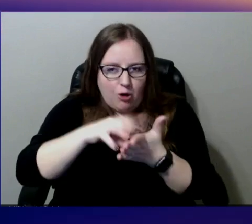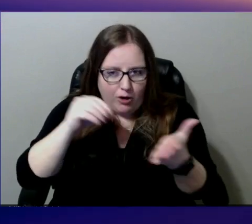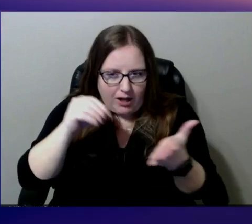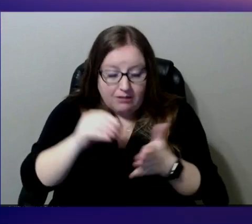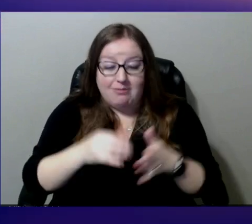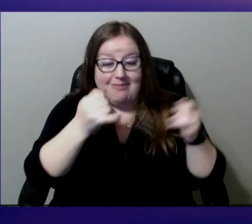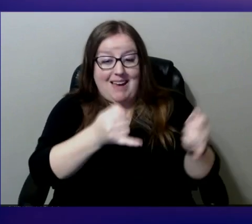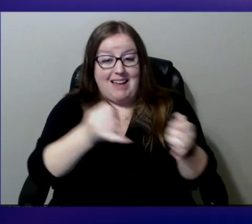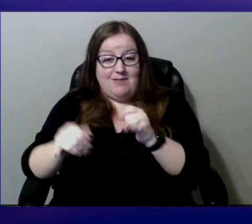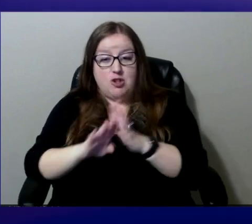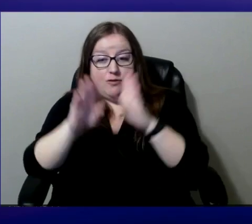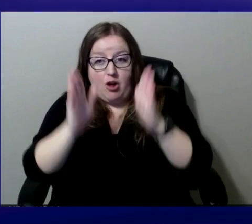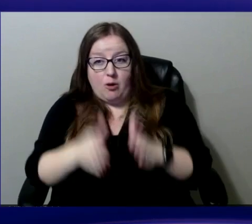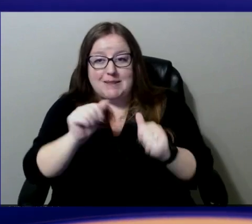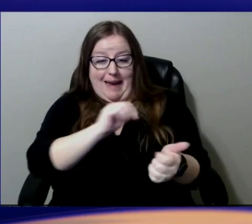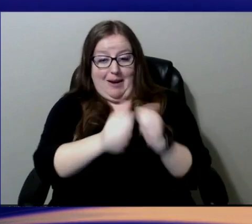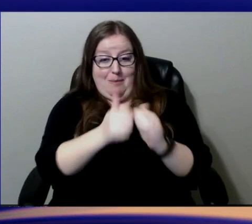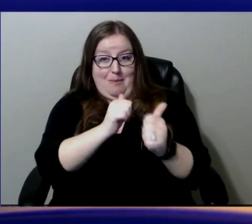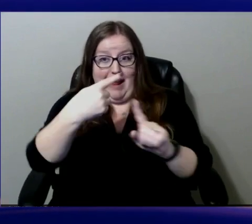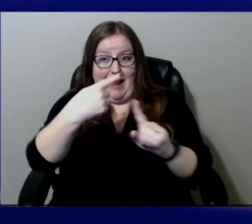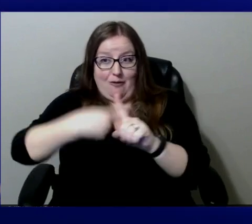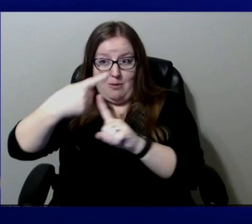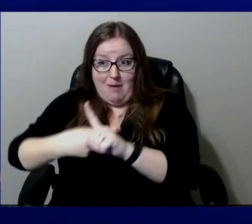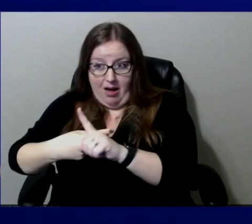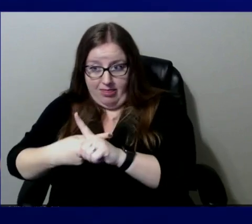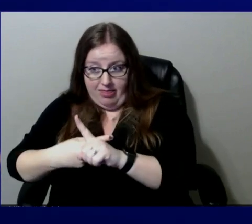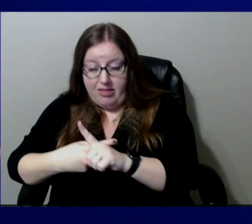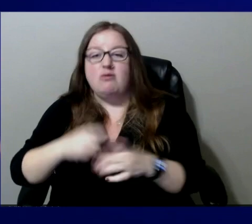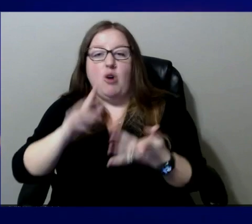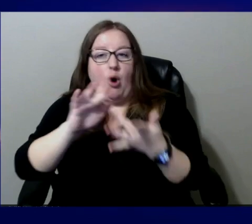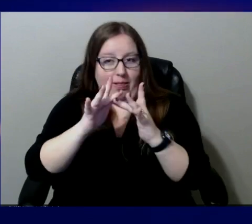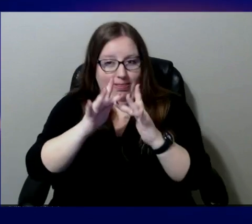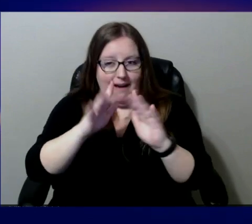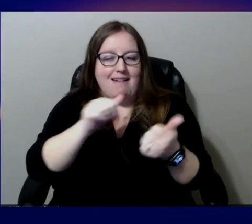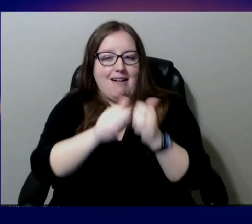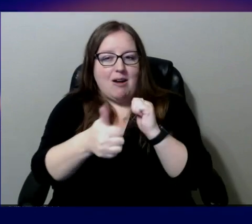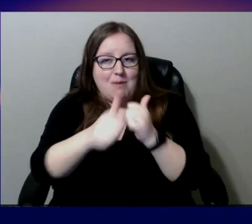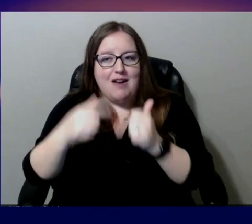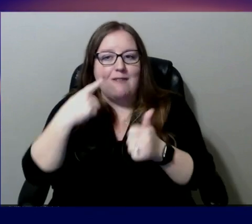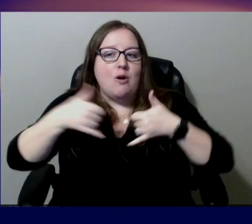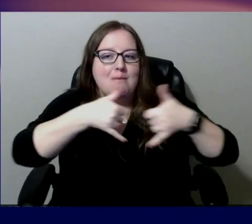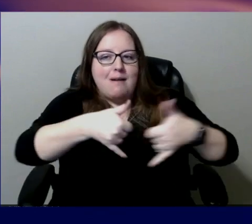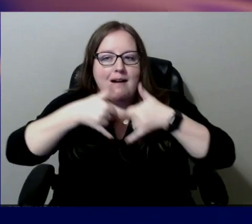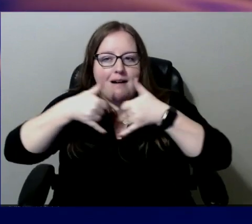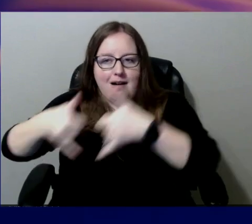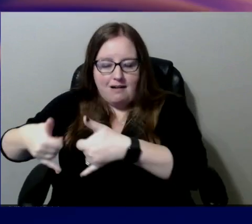in the AWS DeepRacer League Virtual Circuit for prizes and to get rolling.